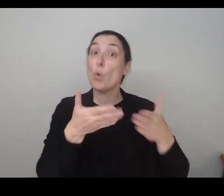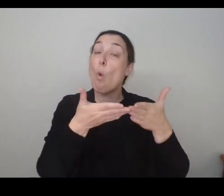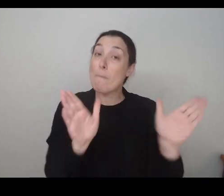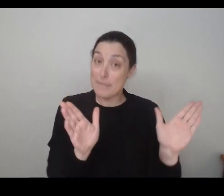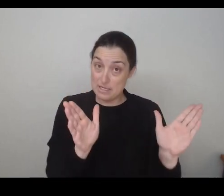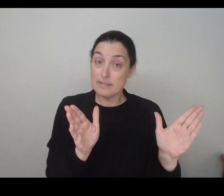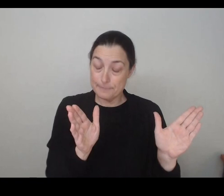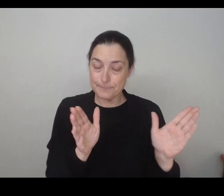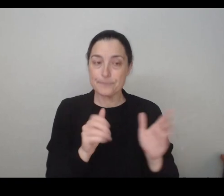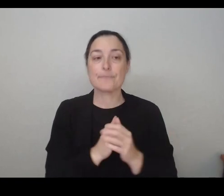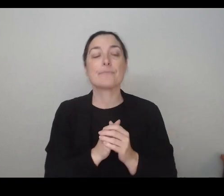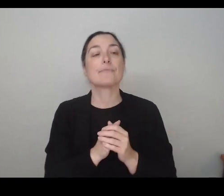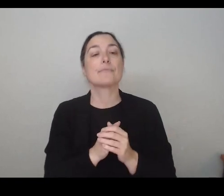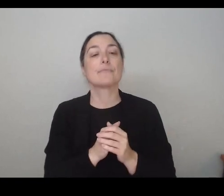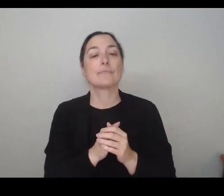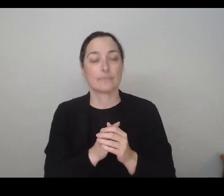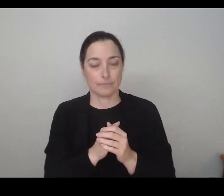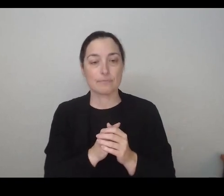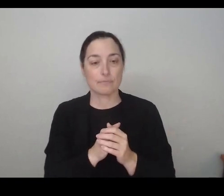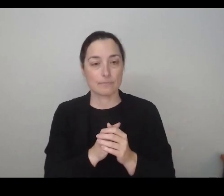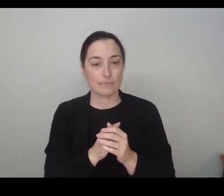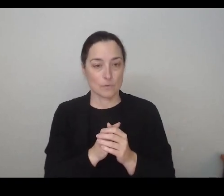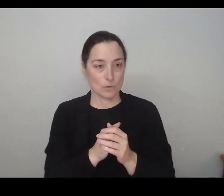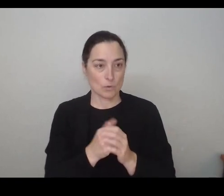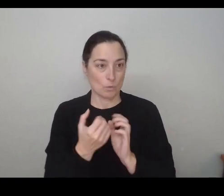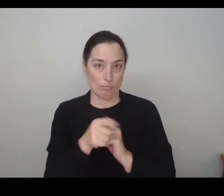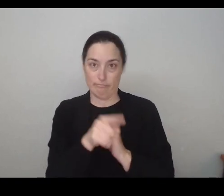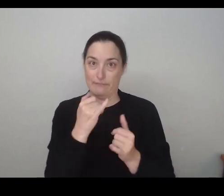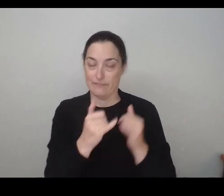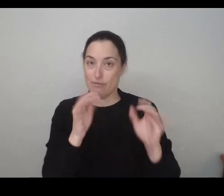to host Mr. Henri Loyrette that moment, very special for us.